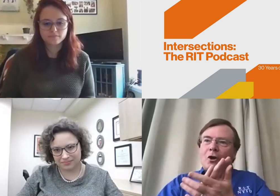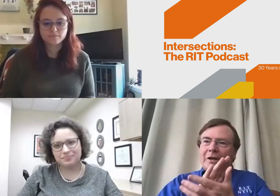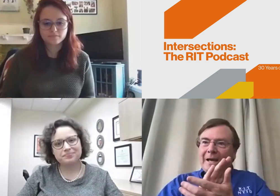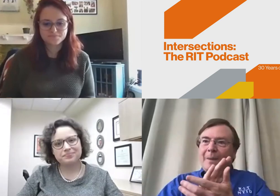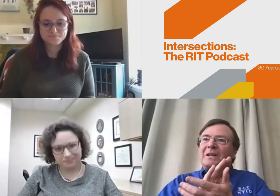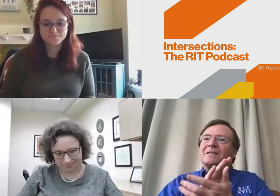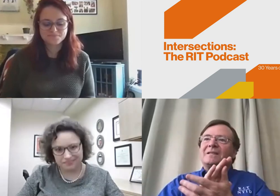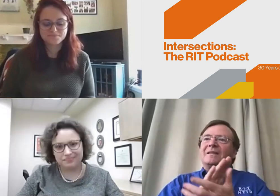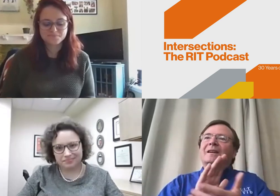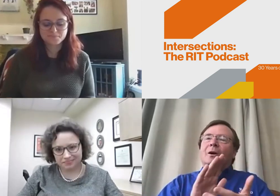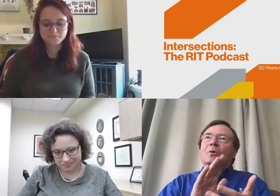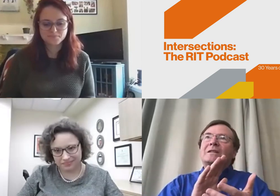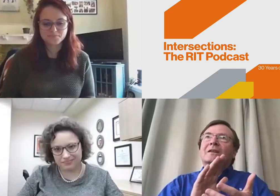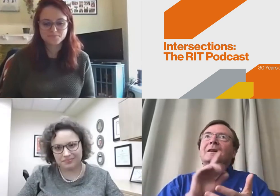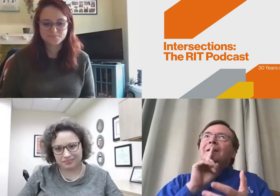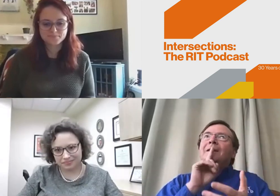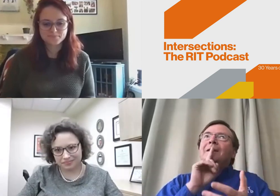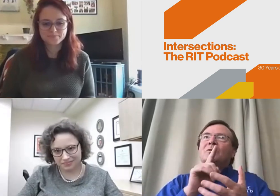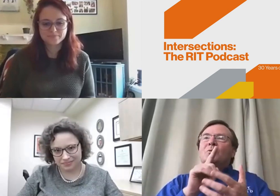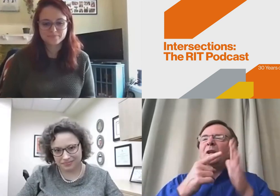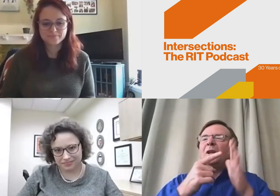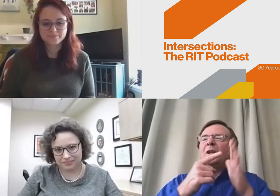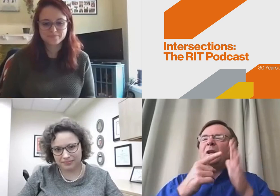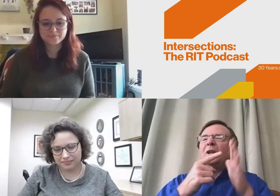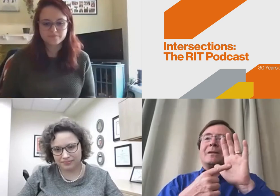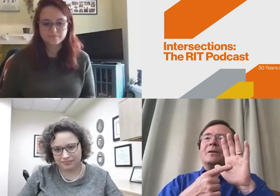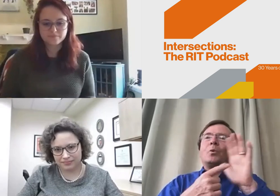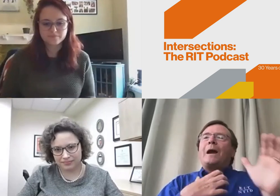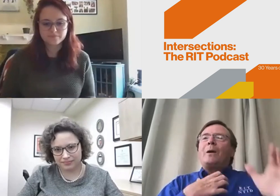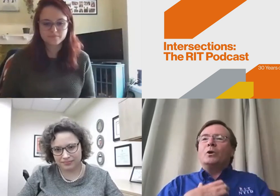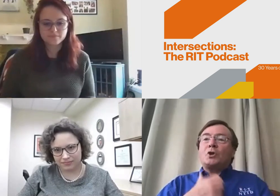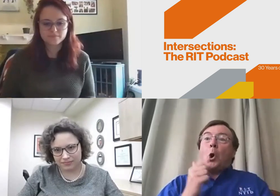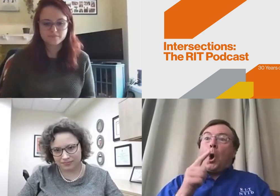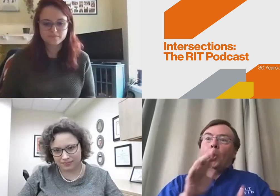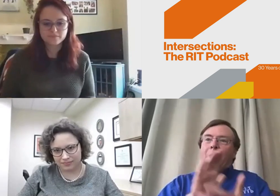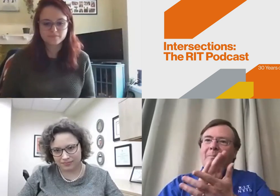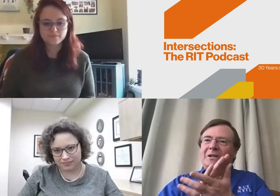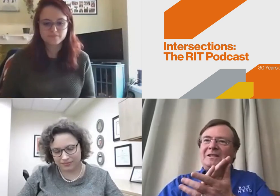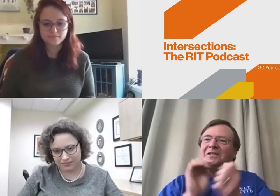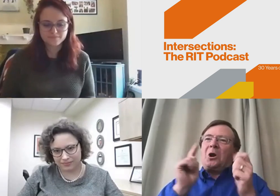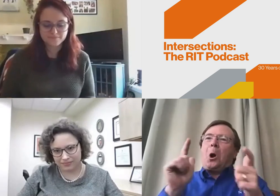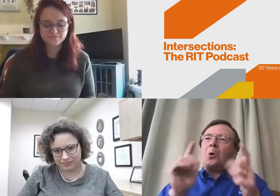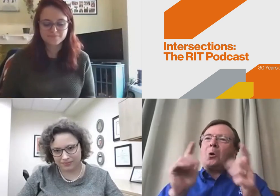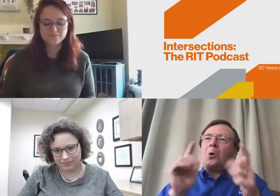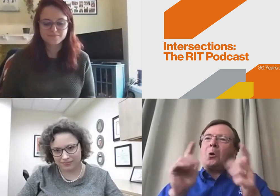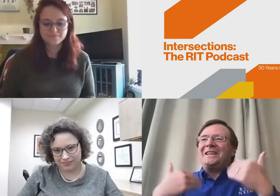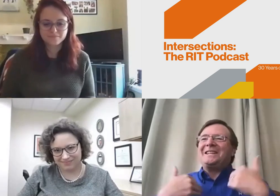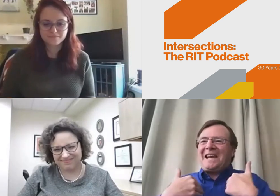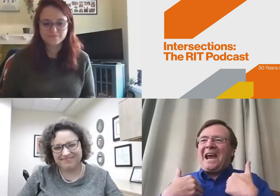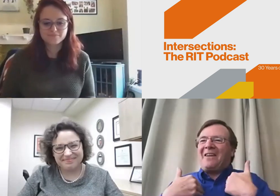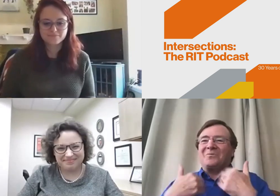campus. It's really a model of what I wish all campuses and all communities had.